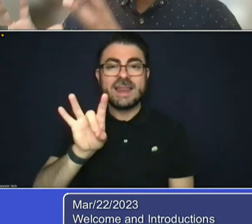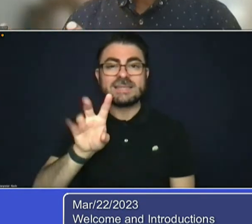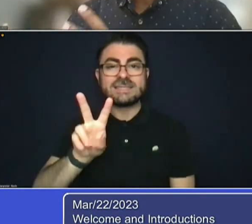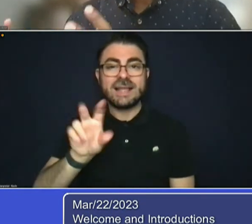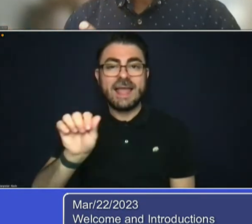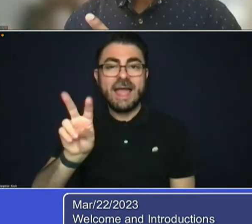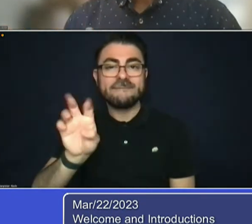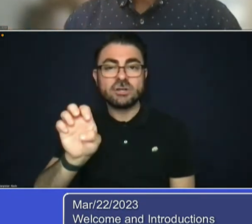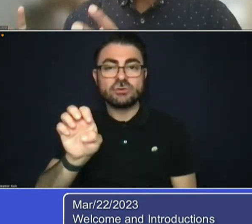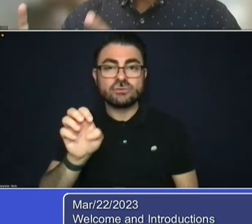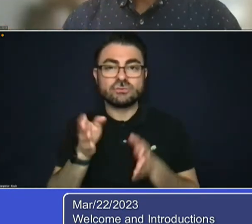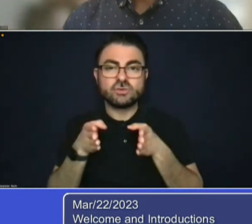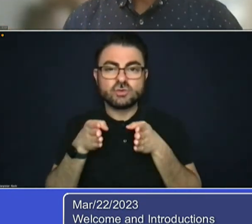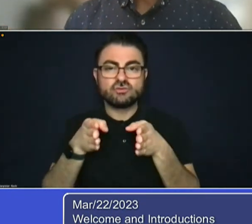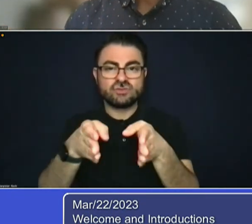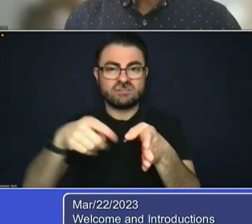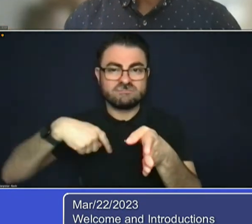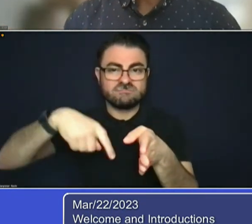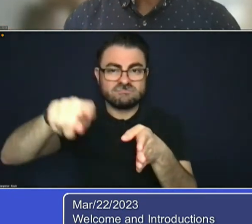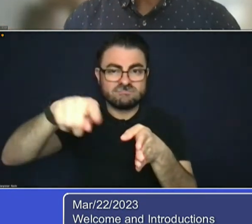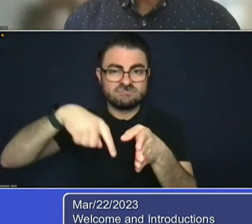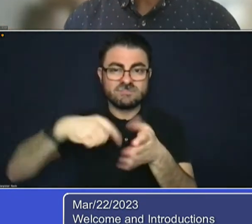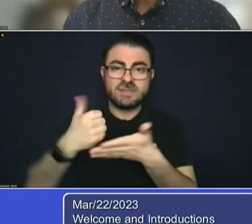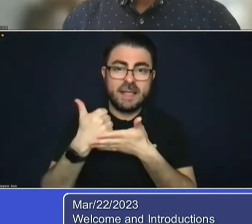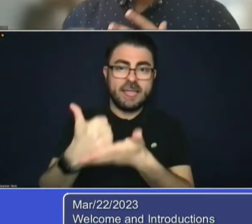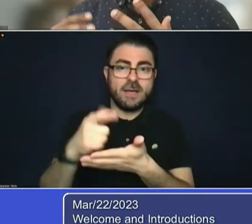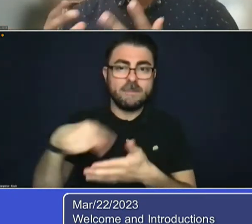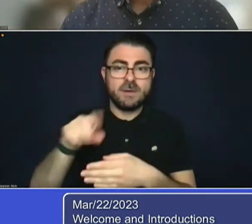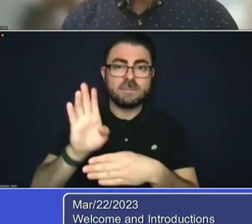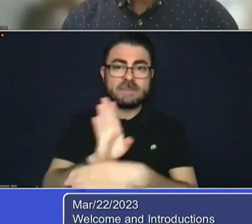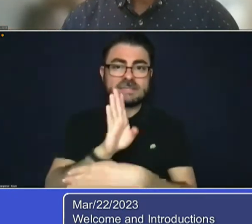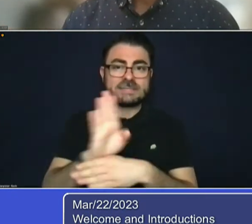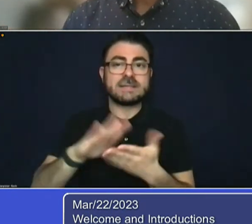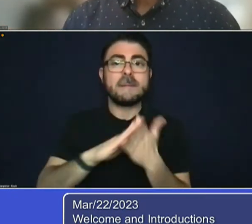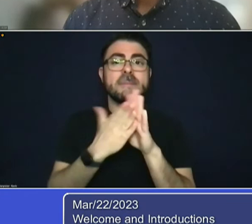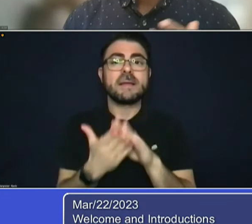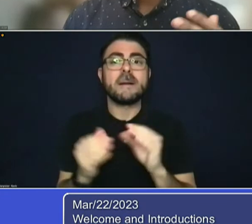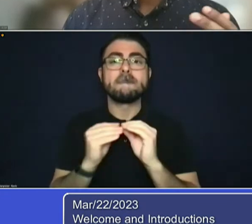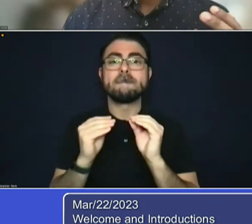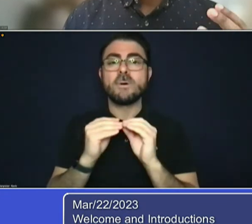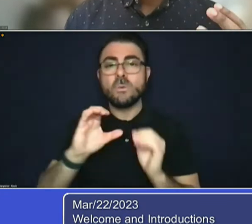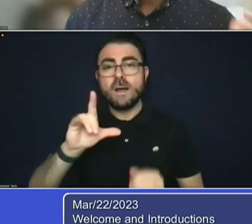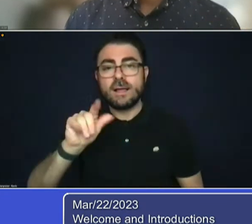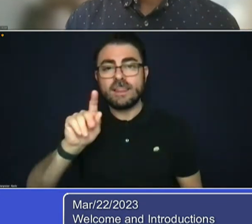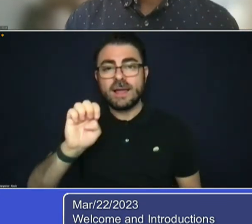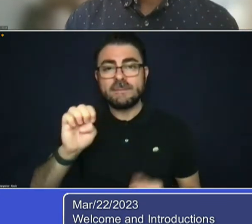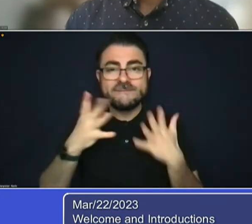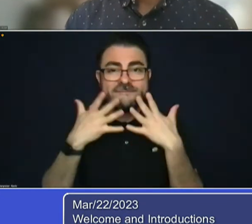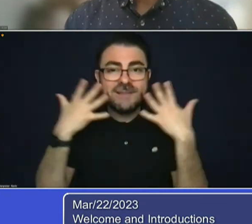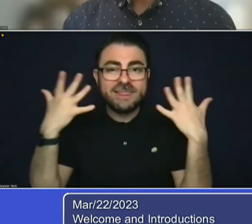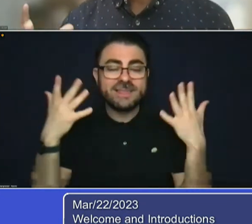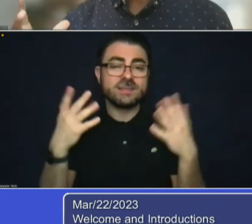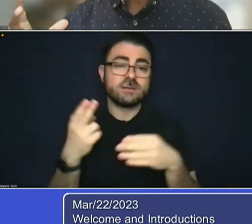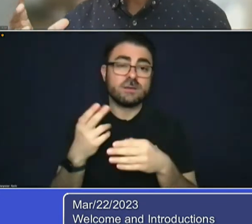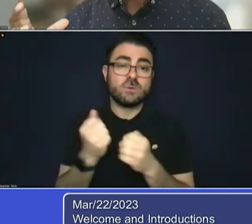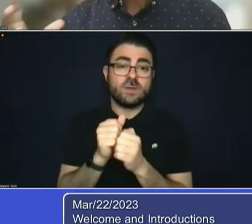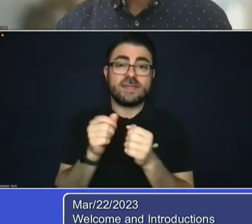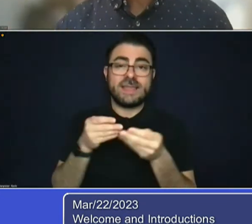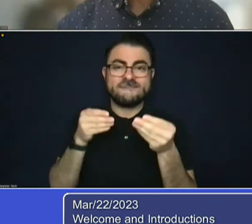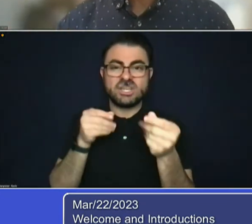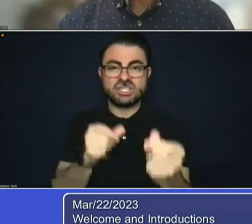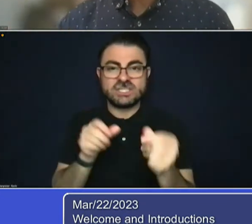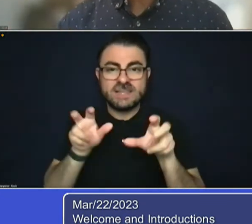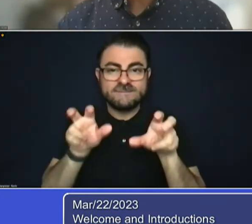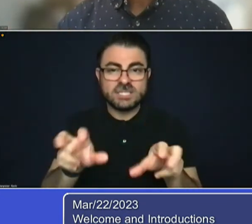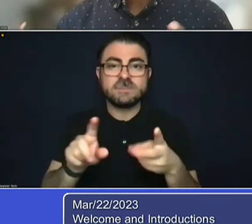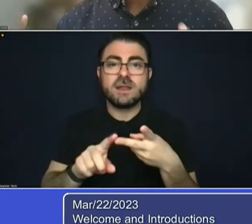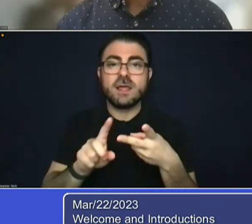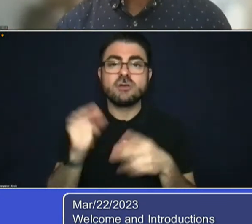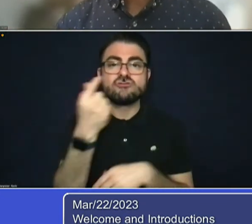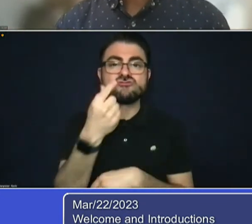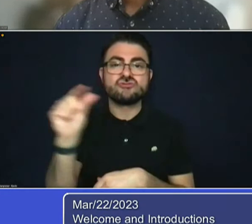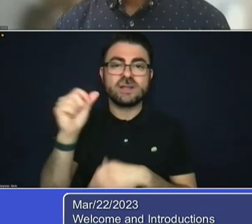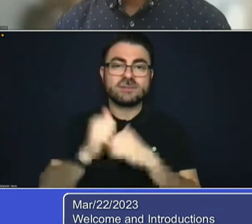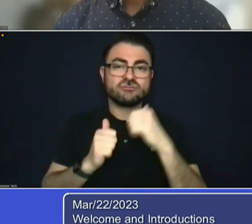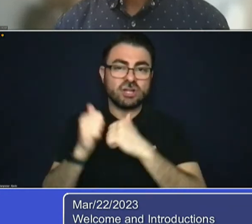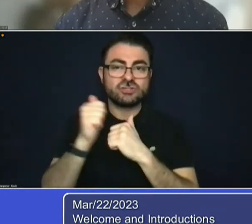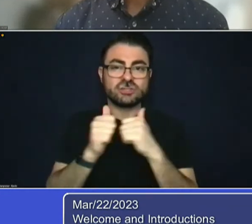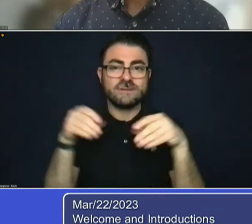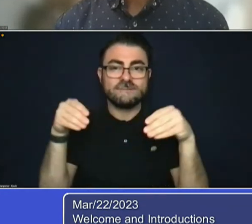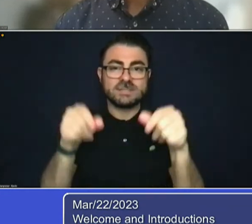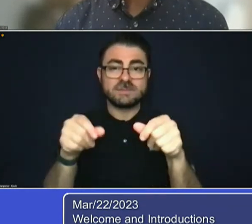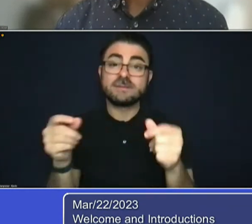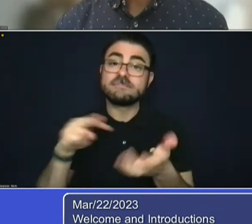THIS IS MEANT TO HELP BUSINESSES